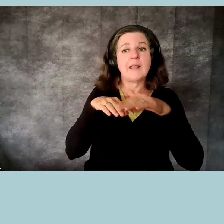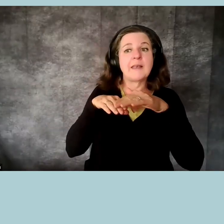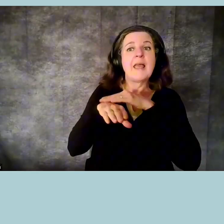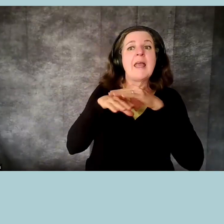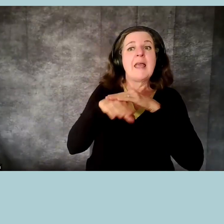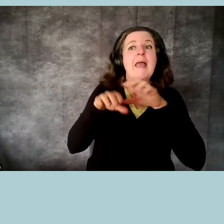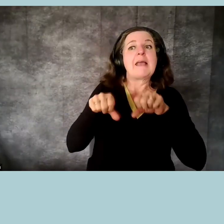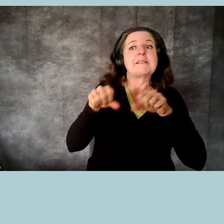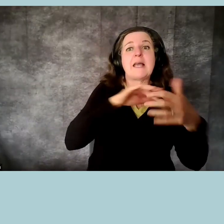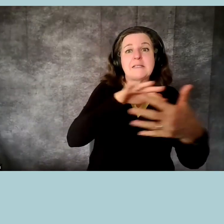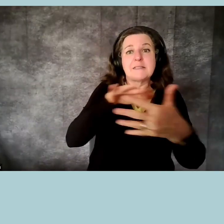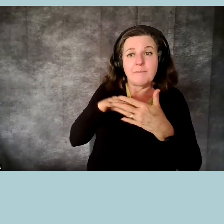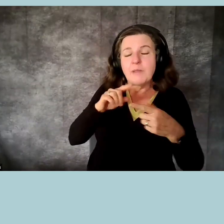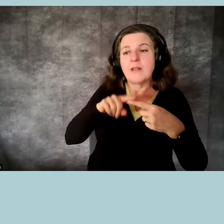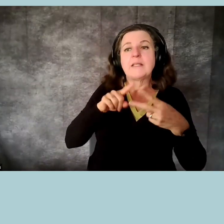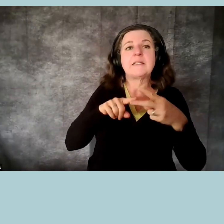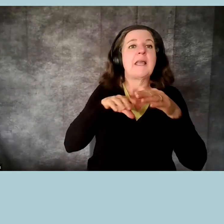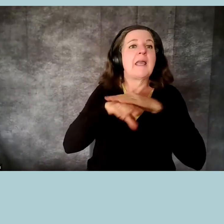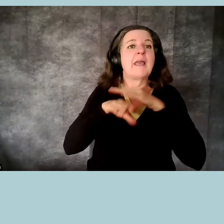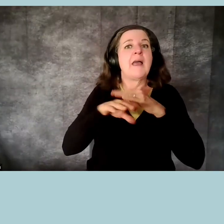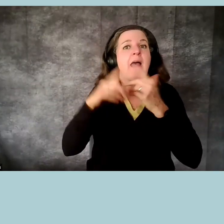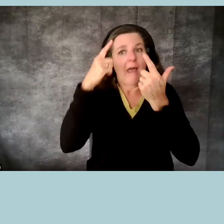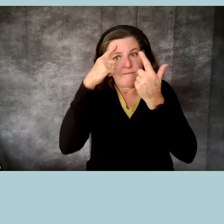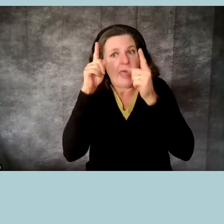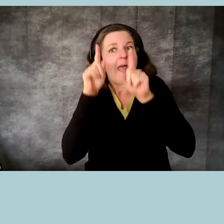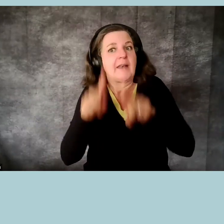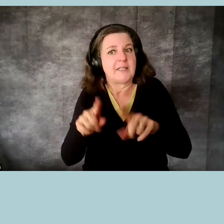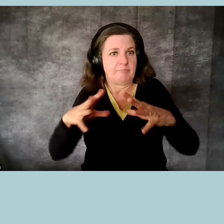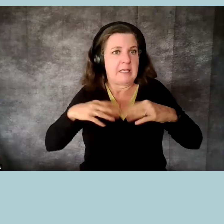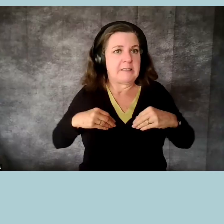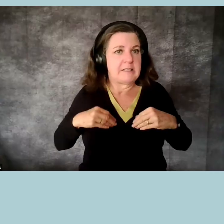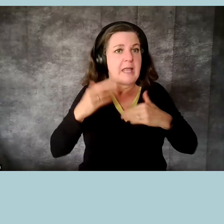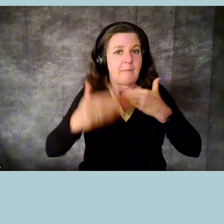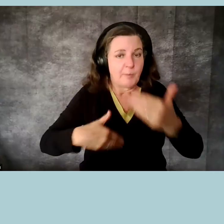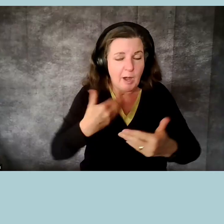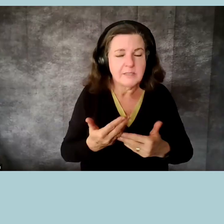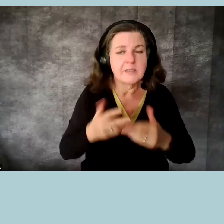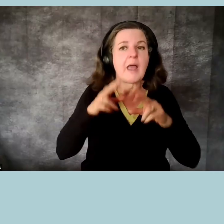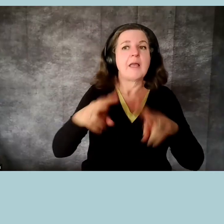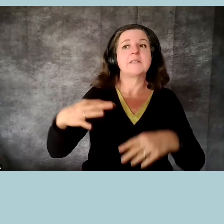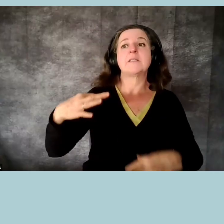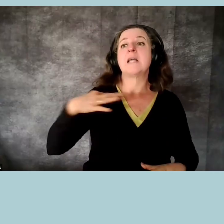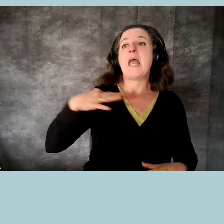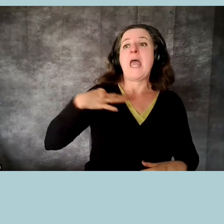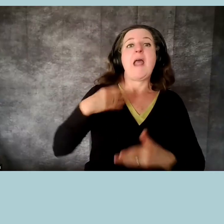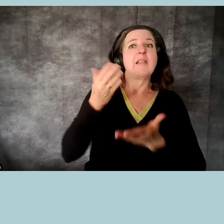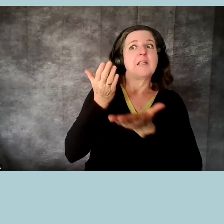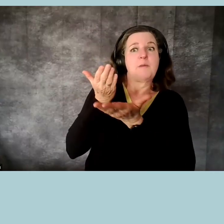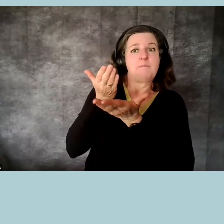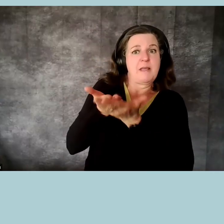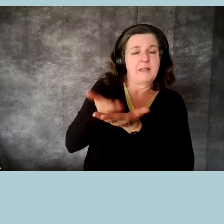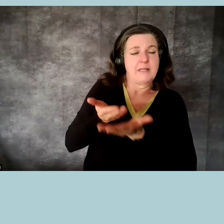of the consent process, looking at eligibility justification, what are, you know, researchers doing